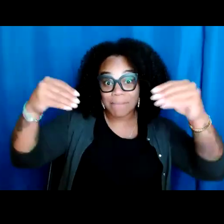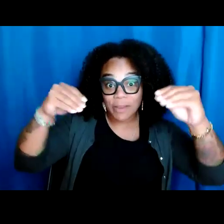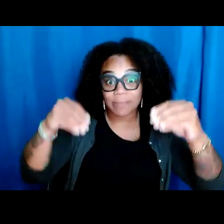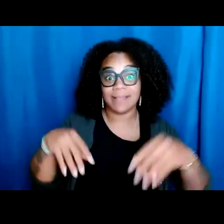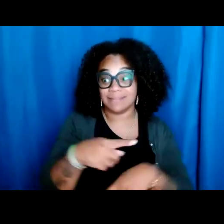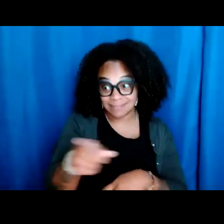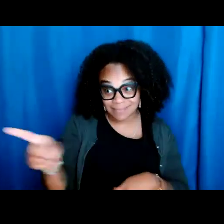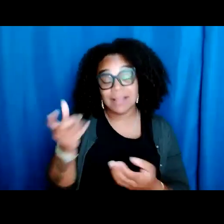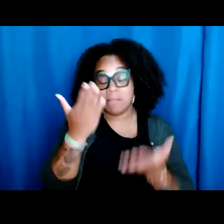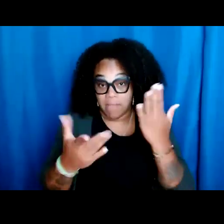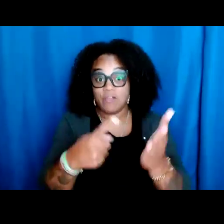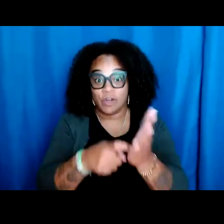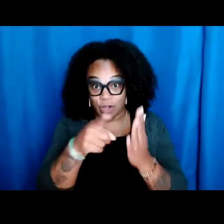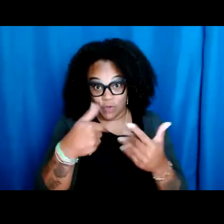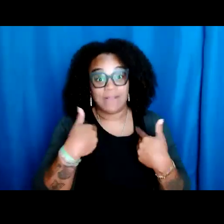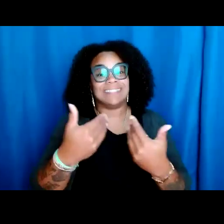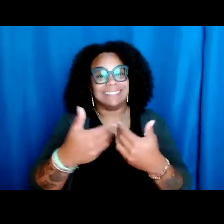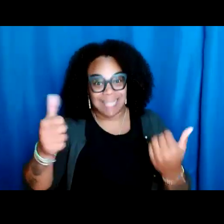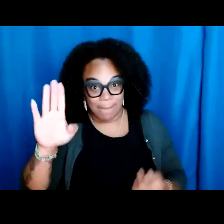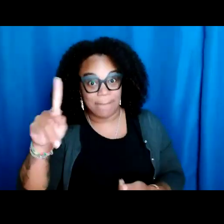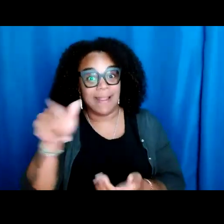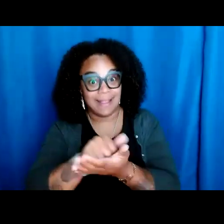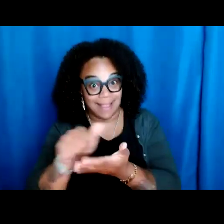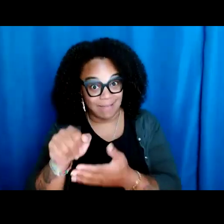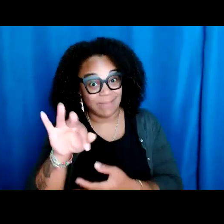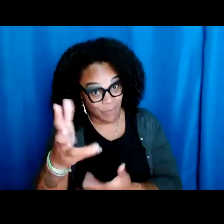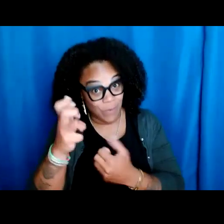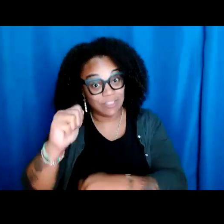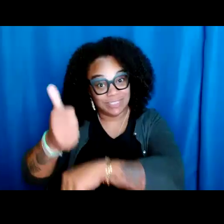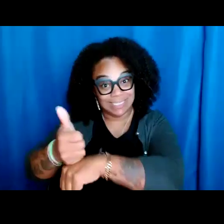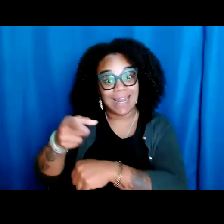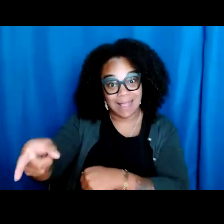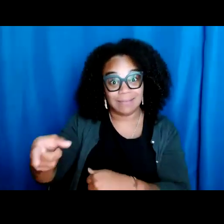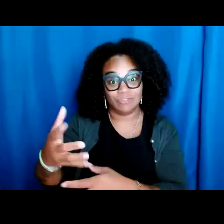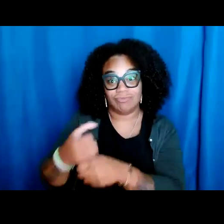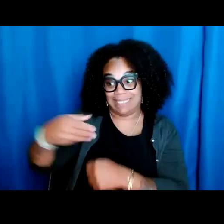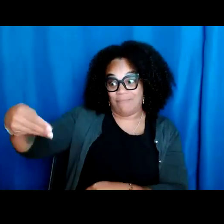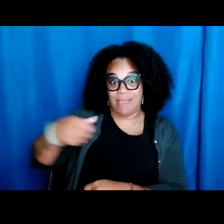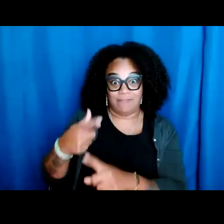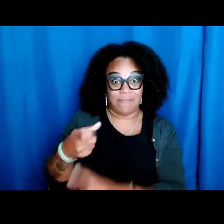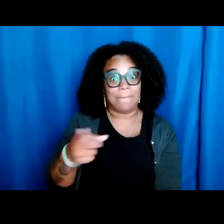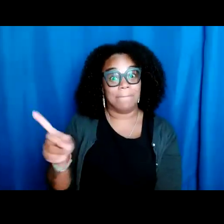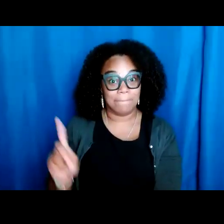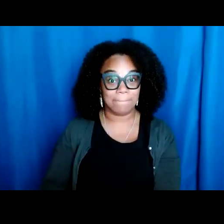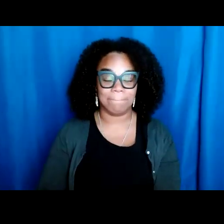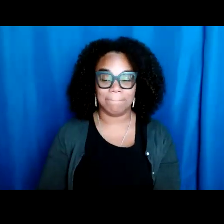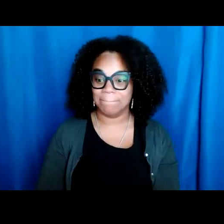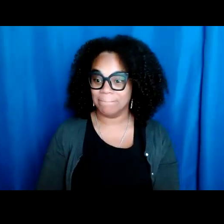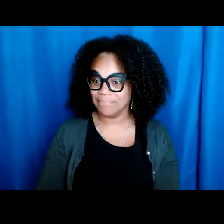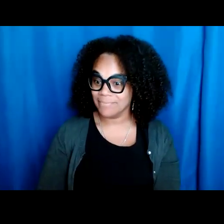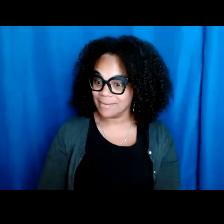that you have a business bank account this order to set up to receive your payments and deposits.